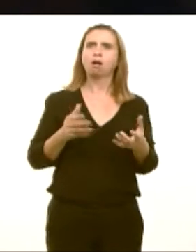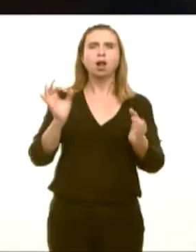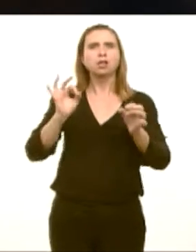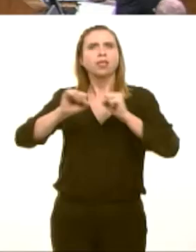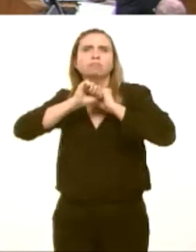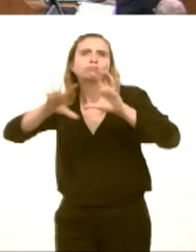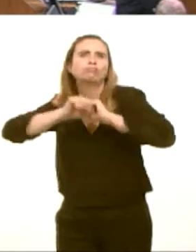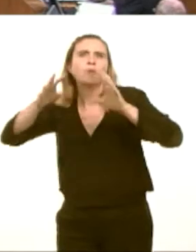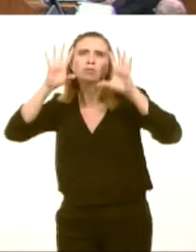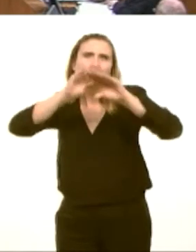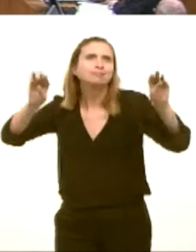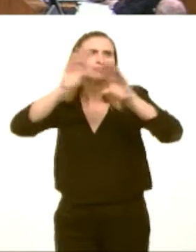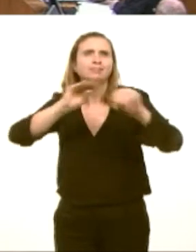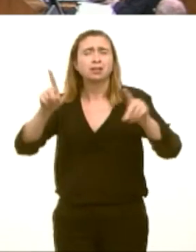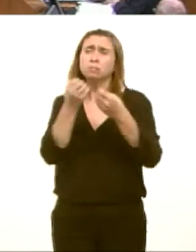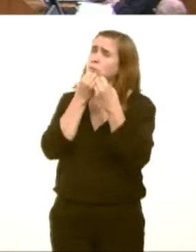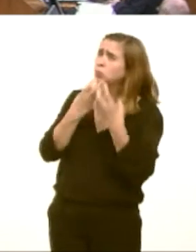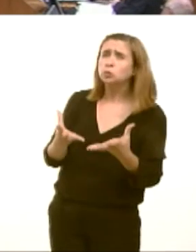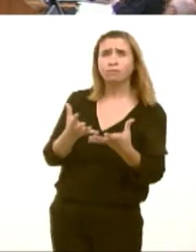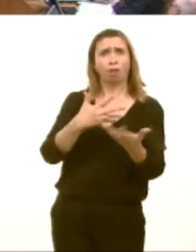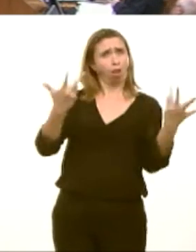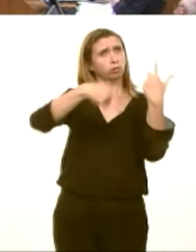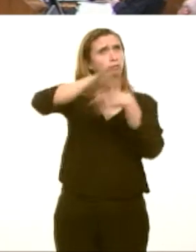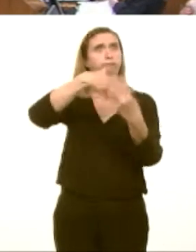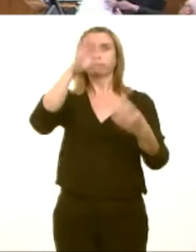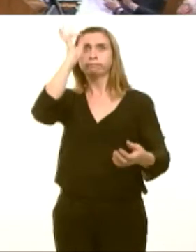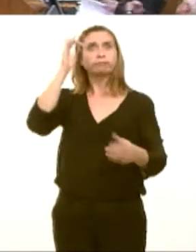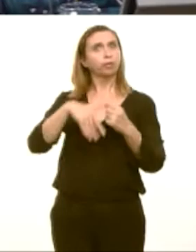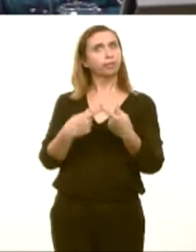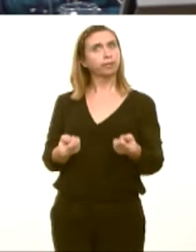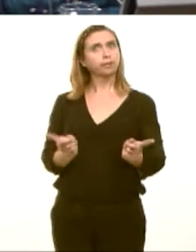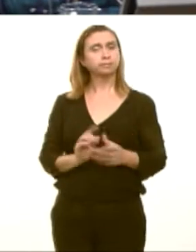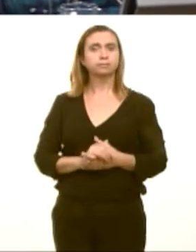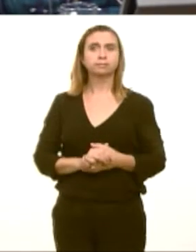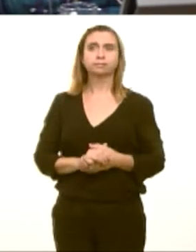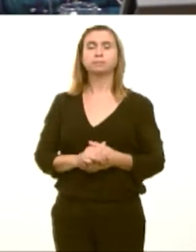Carwyn Jones: Well, first of all, we have the museum accreditation scheme, which helps